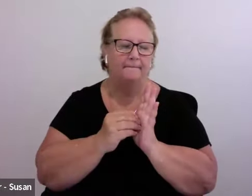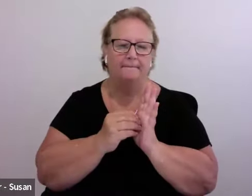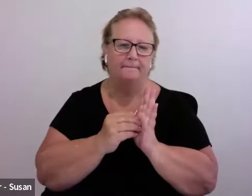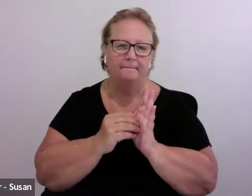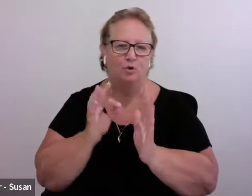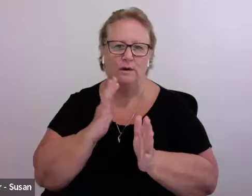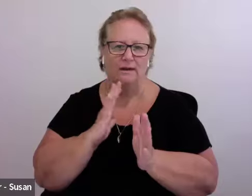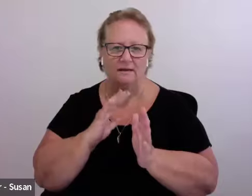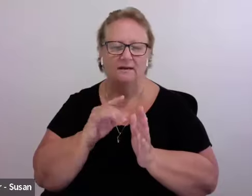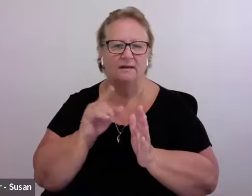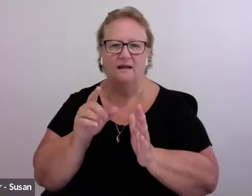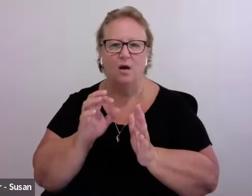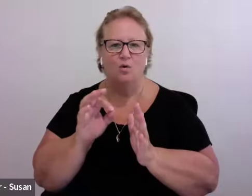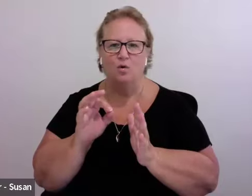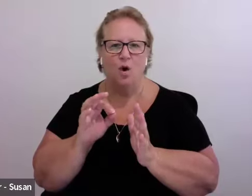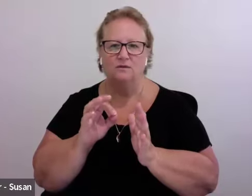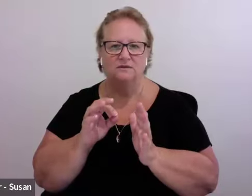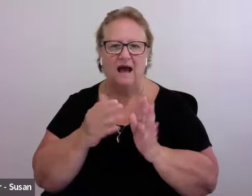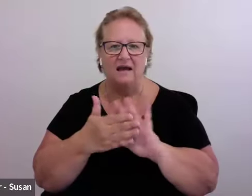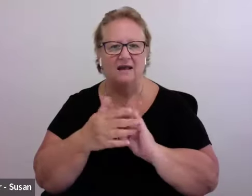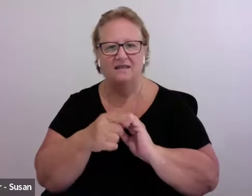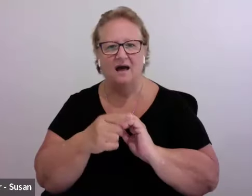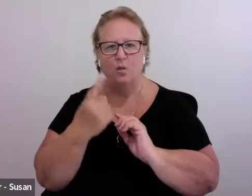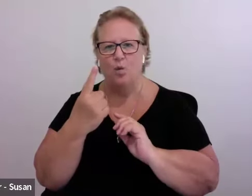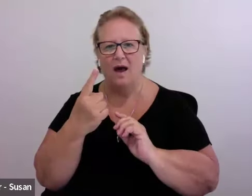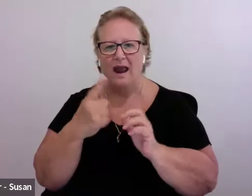performing a meaningful role in the research team they